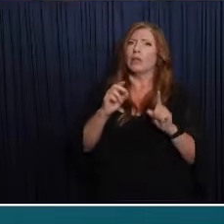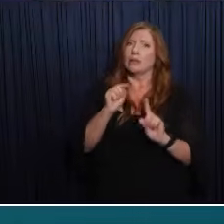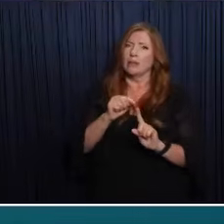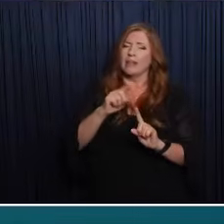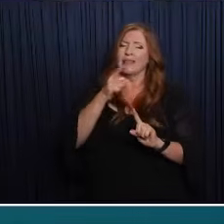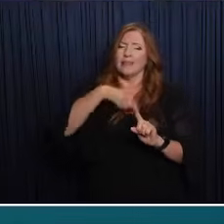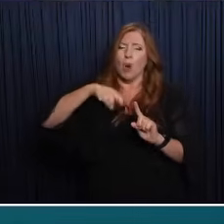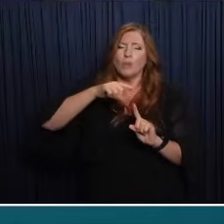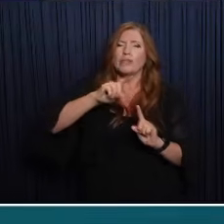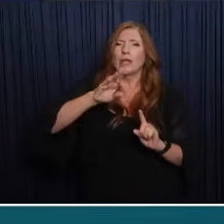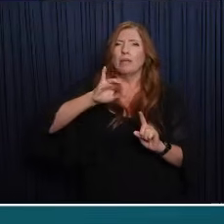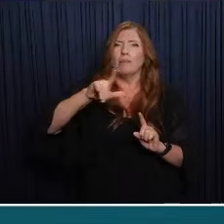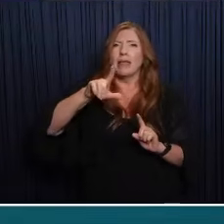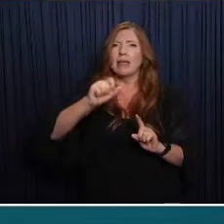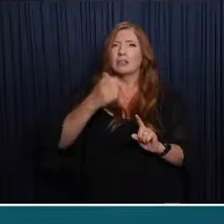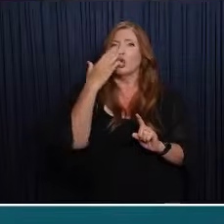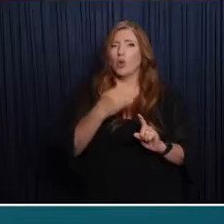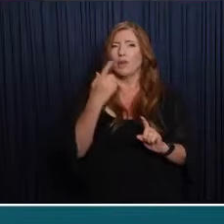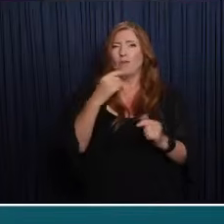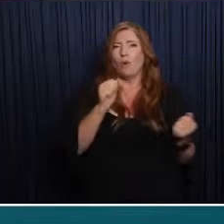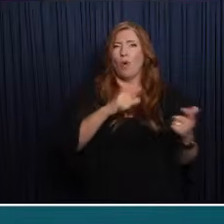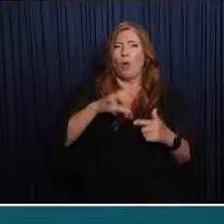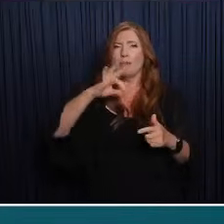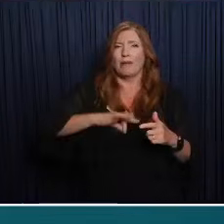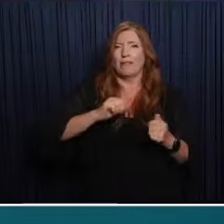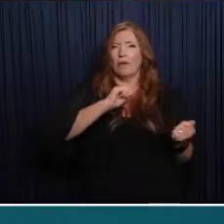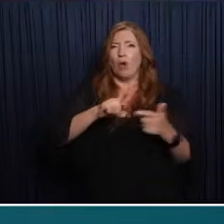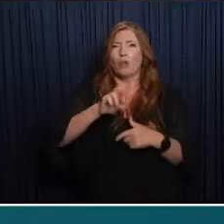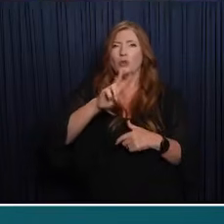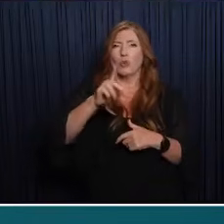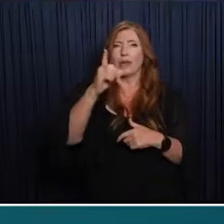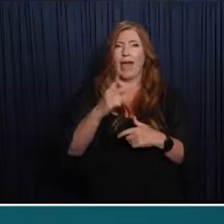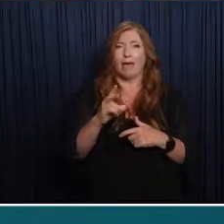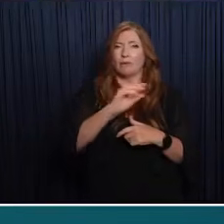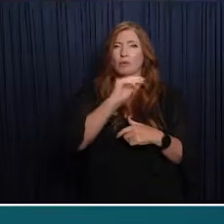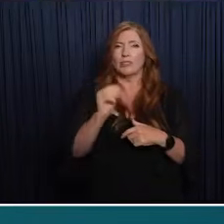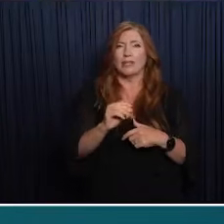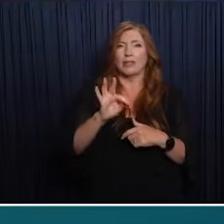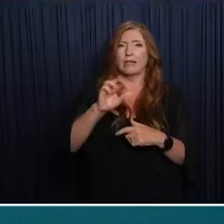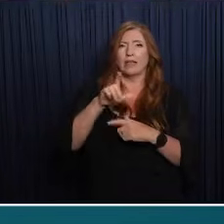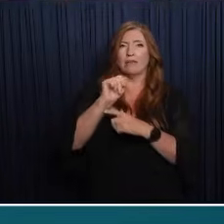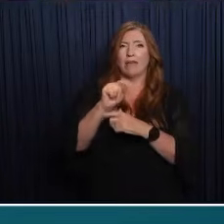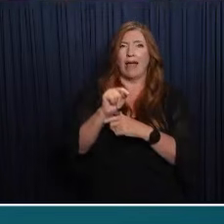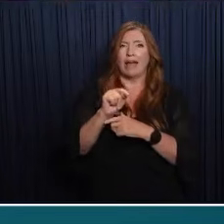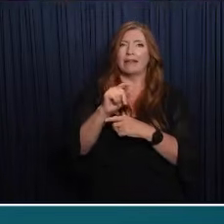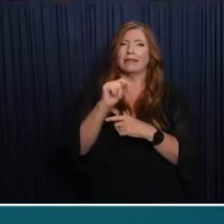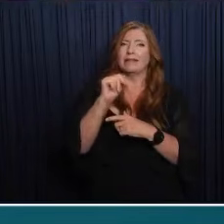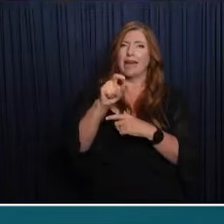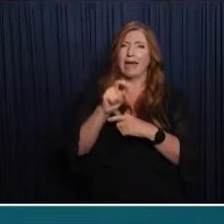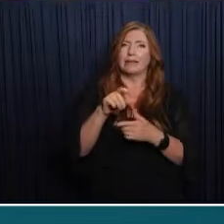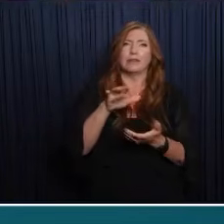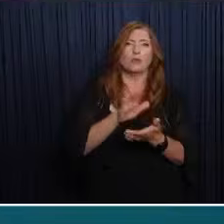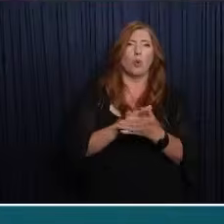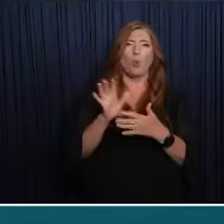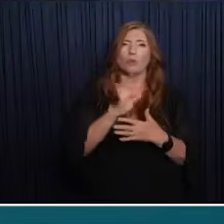NOT JUST THE REPUBLICAN PARTY. THEY WEREN'T JUST BILLS I RAN